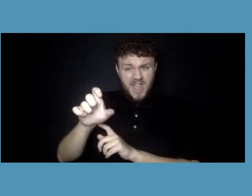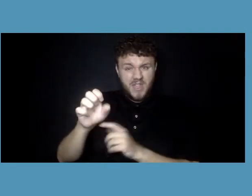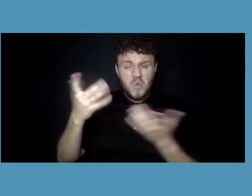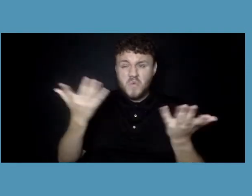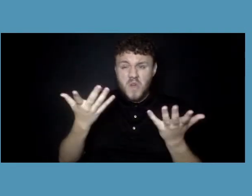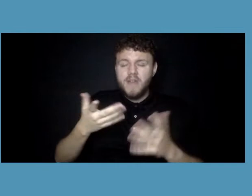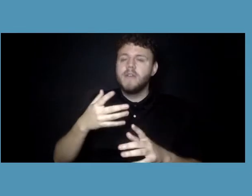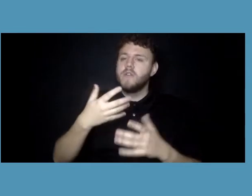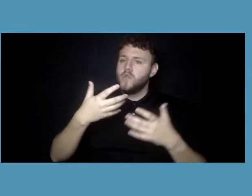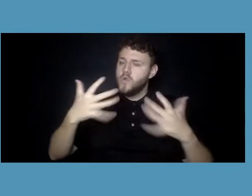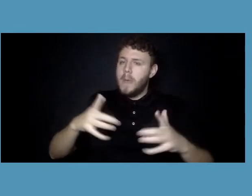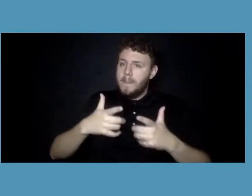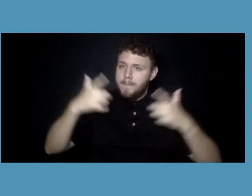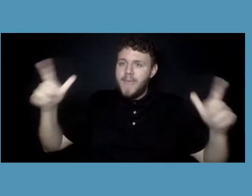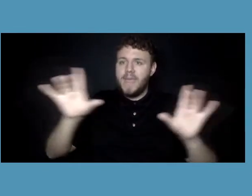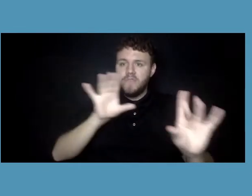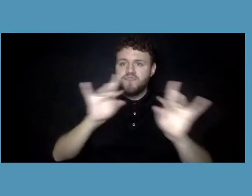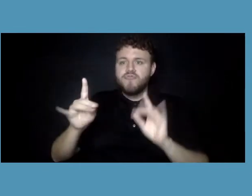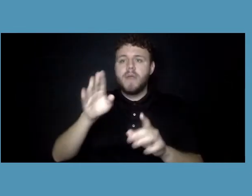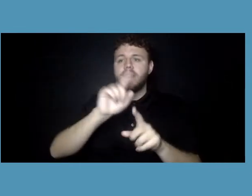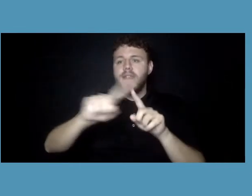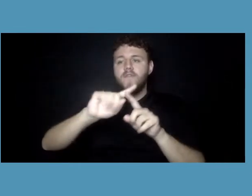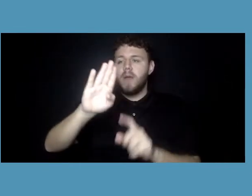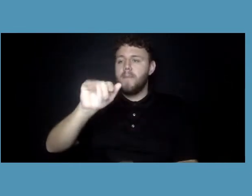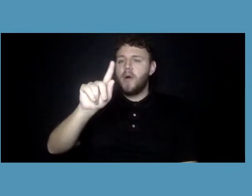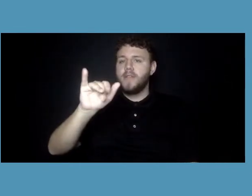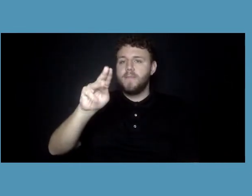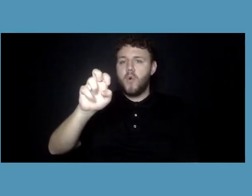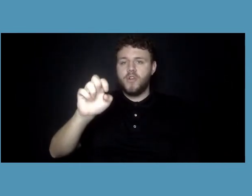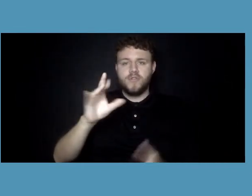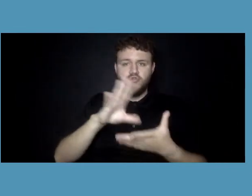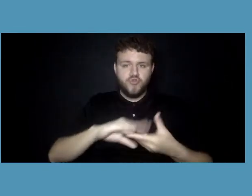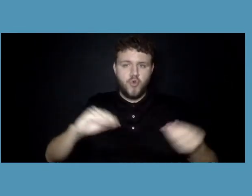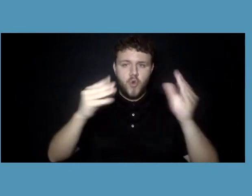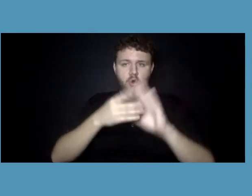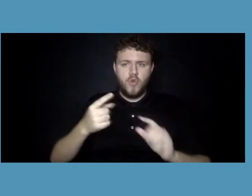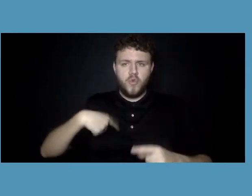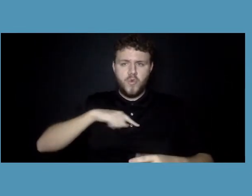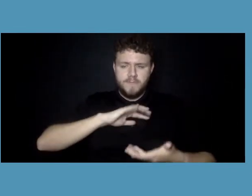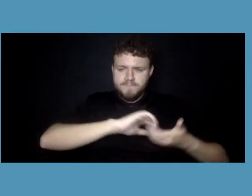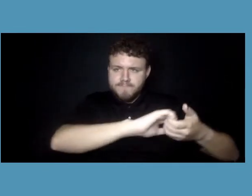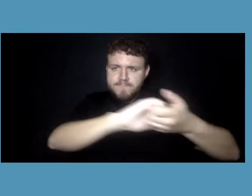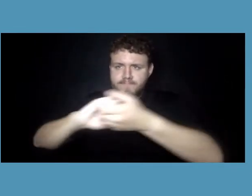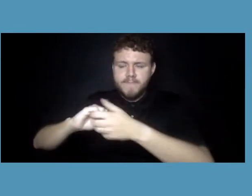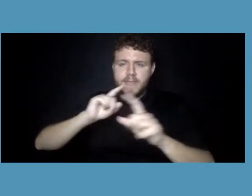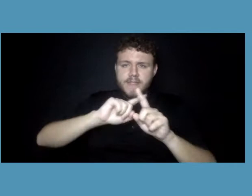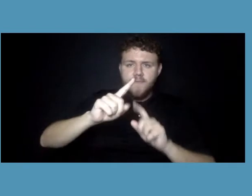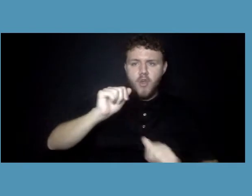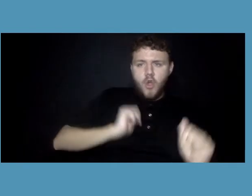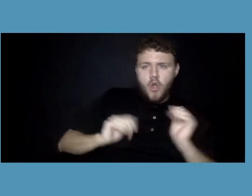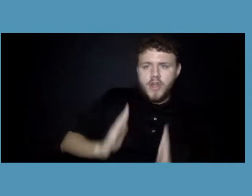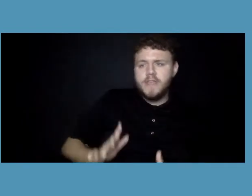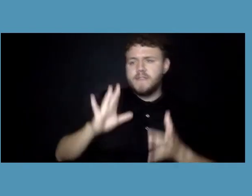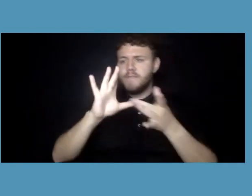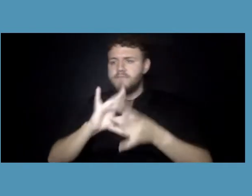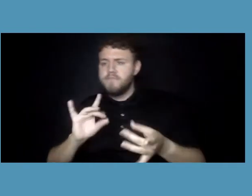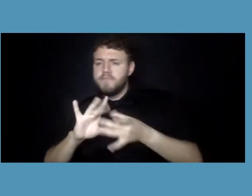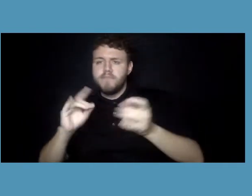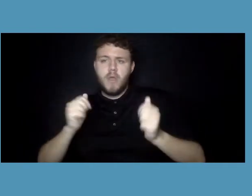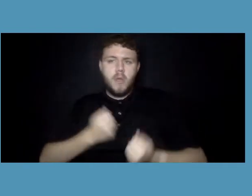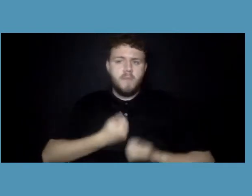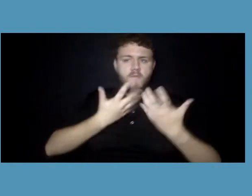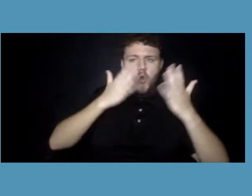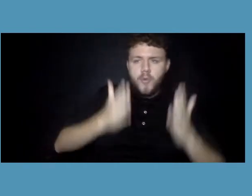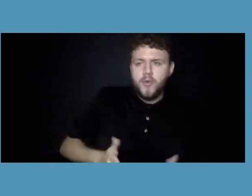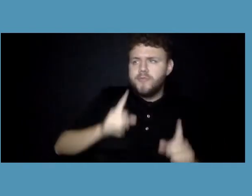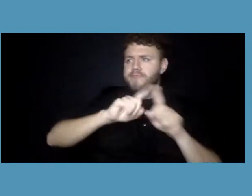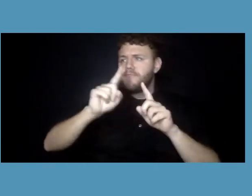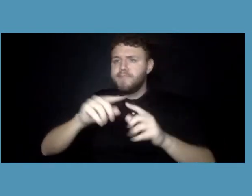Baltimore stories. We work with local creators, storytellers, performers, architects, historians, students, educators and other